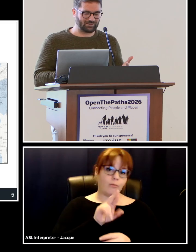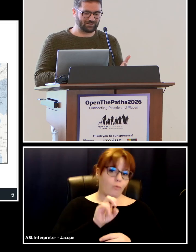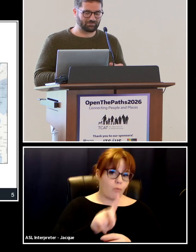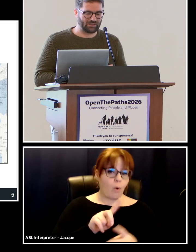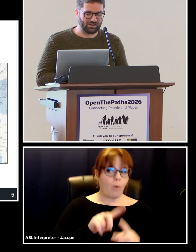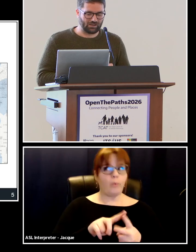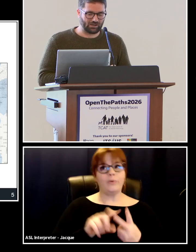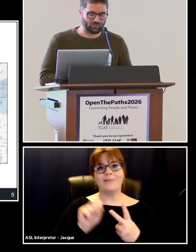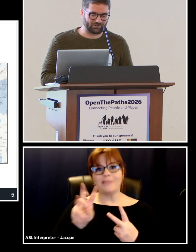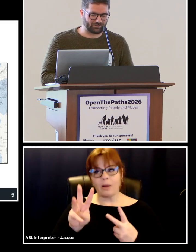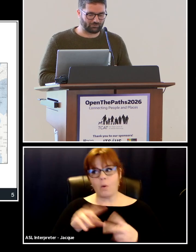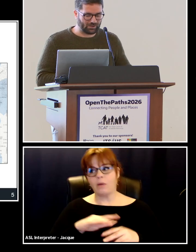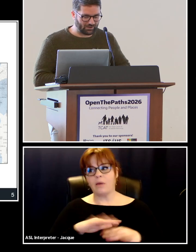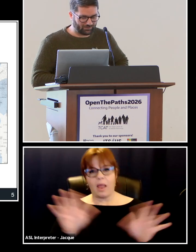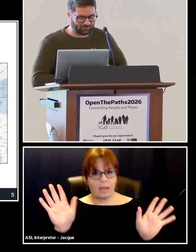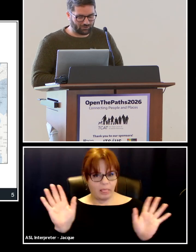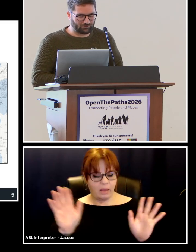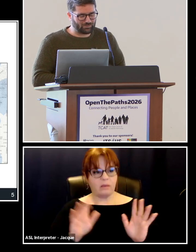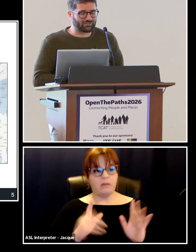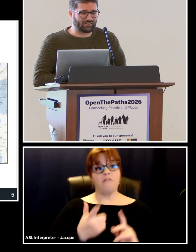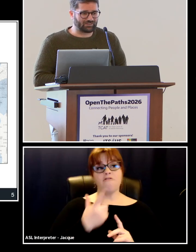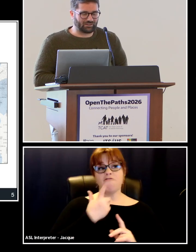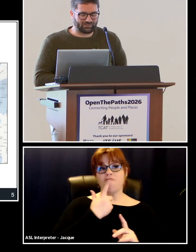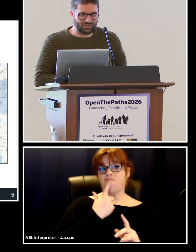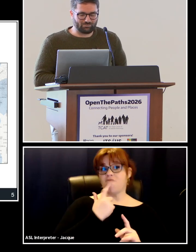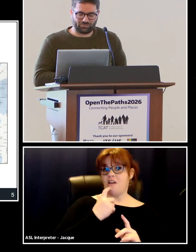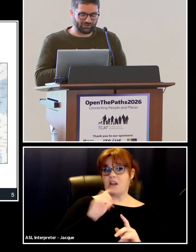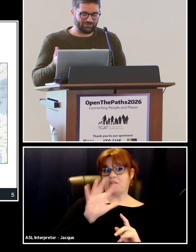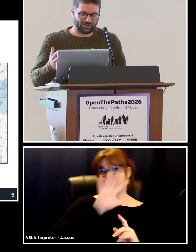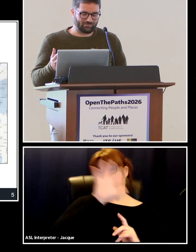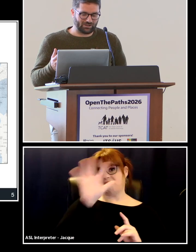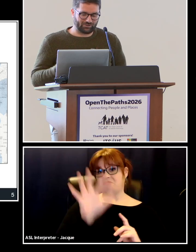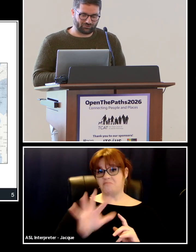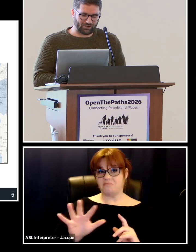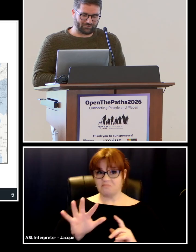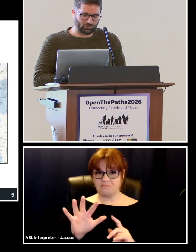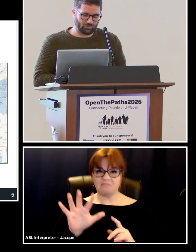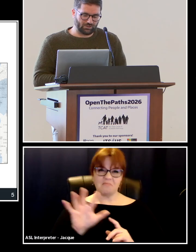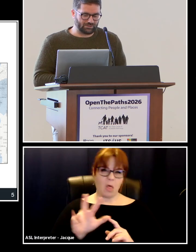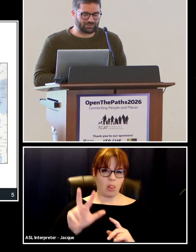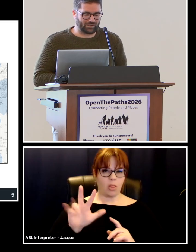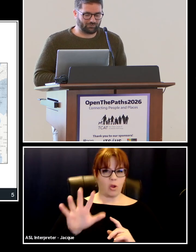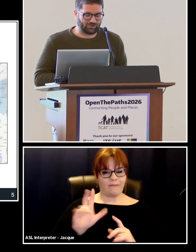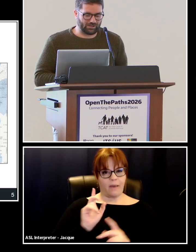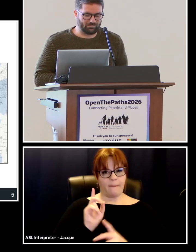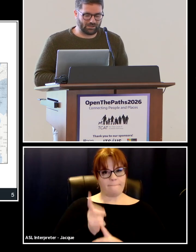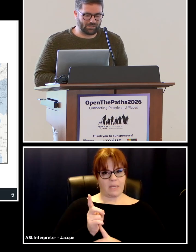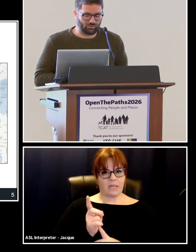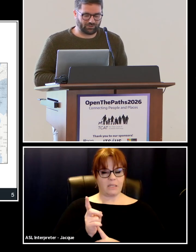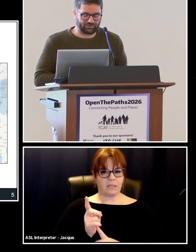anything. Uh whereas the red isochrone represents a same 35 minute travel time frame uh where the